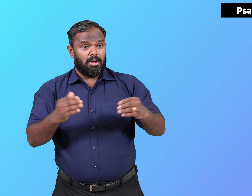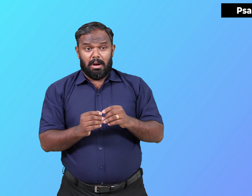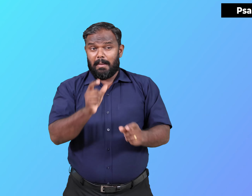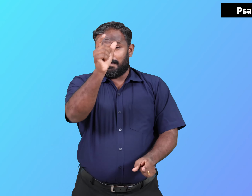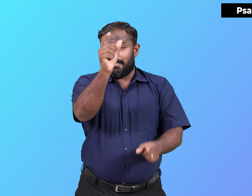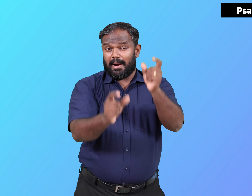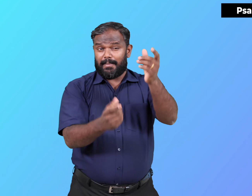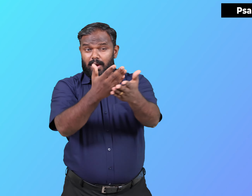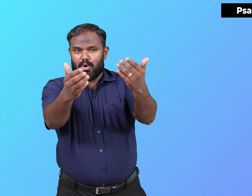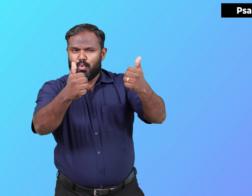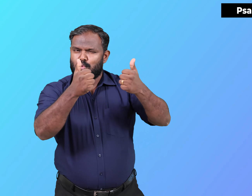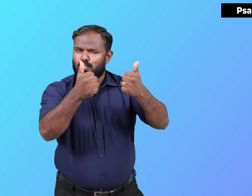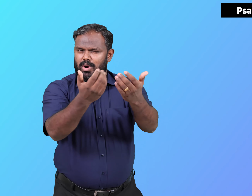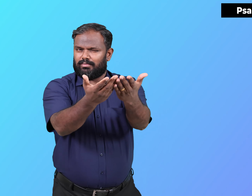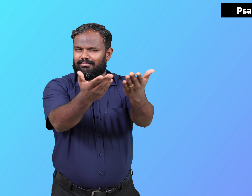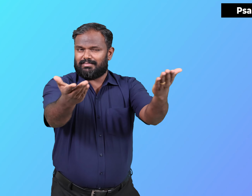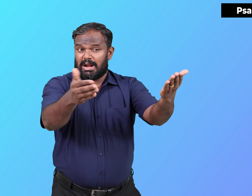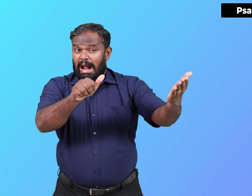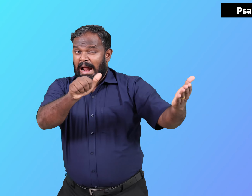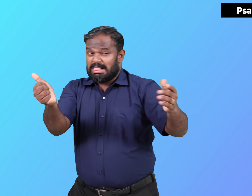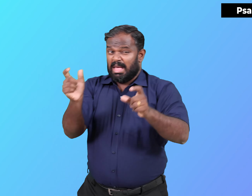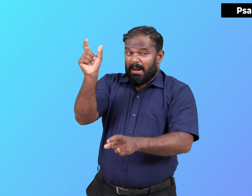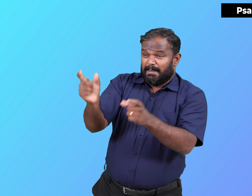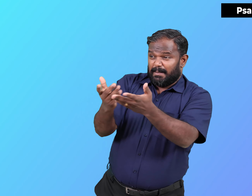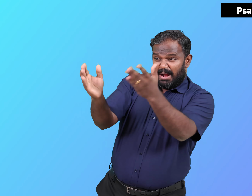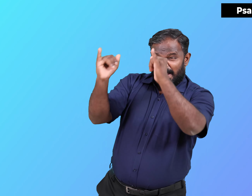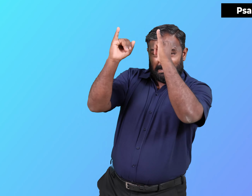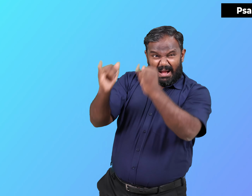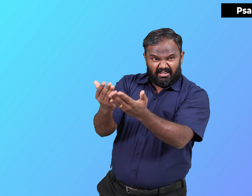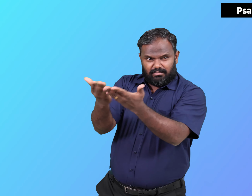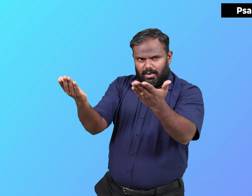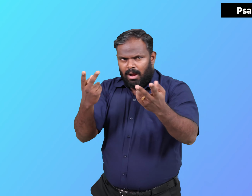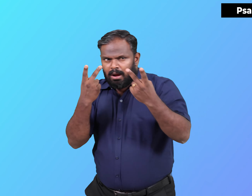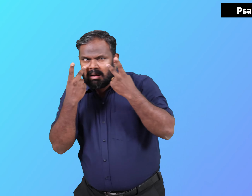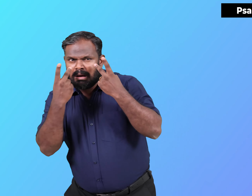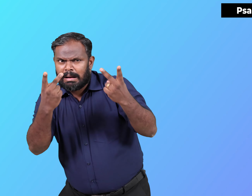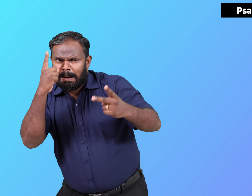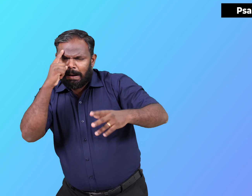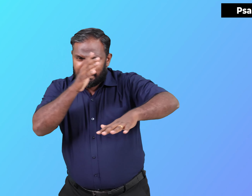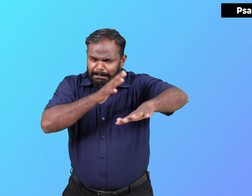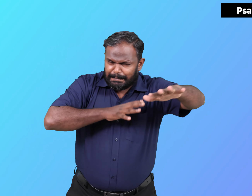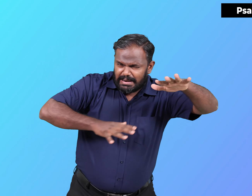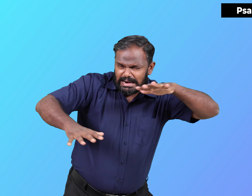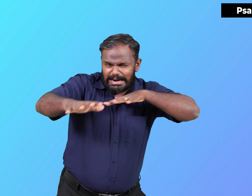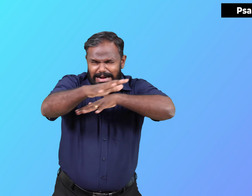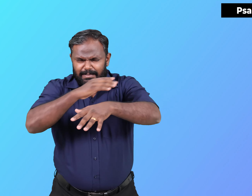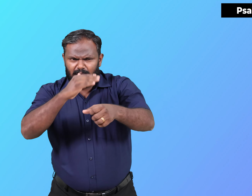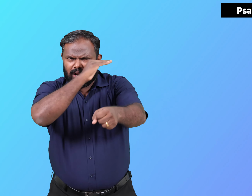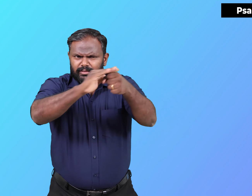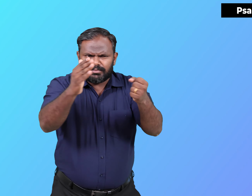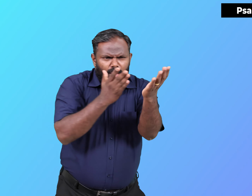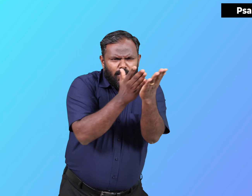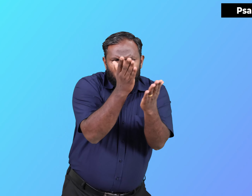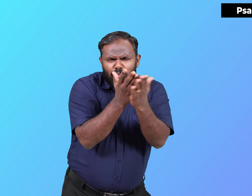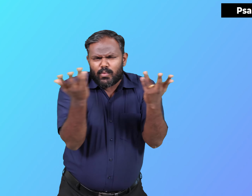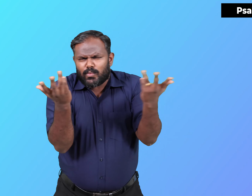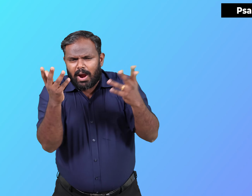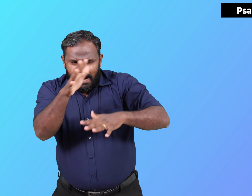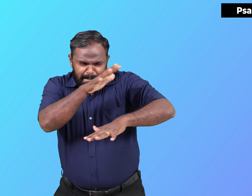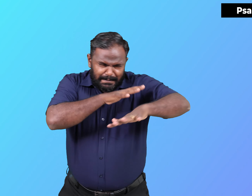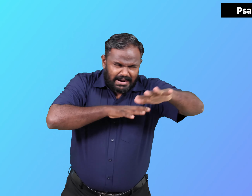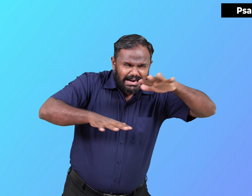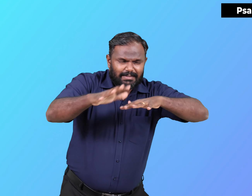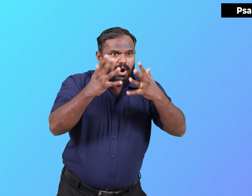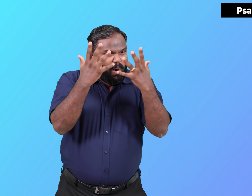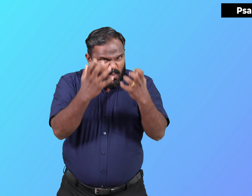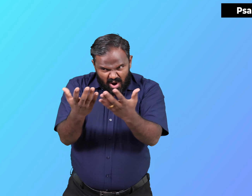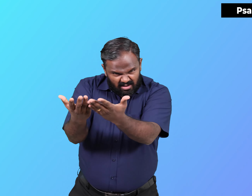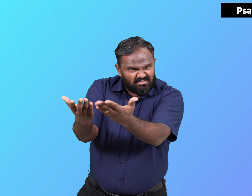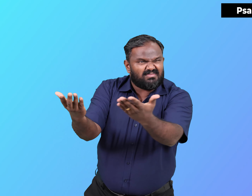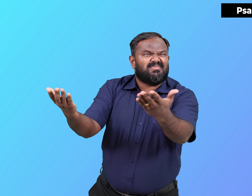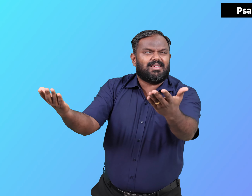The wicked are always looking for ways to kill good people.